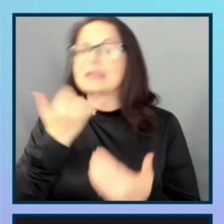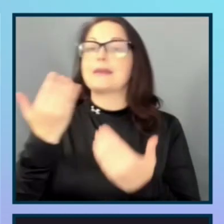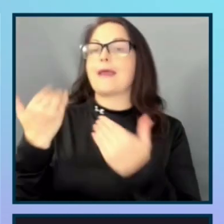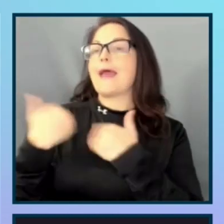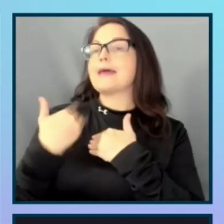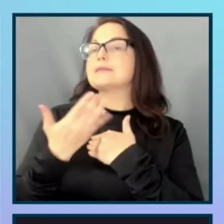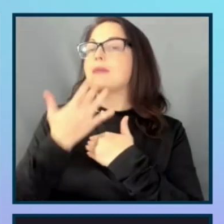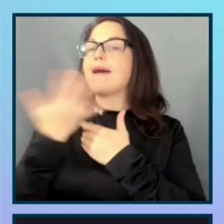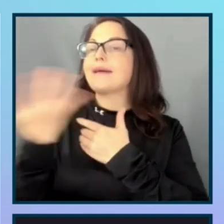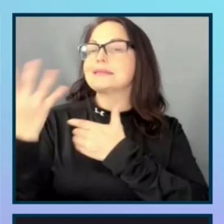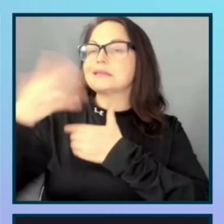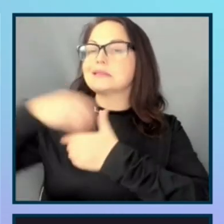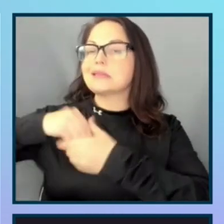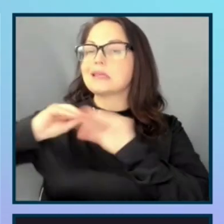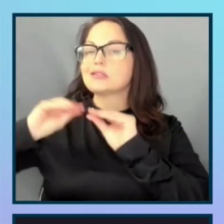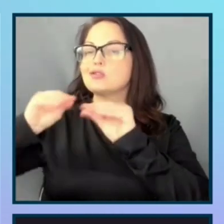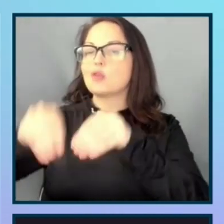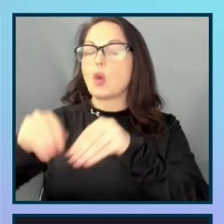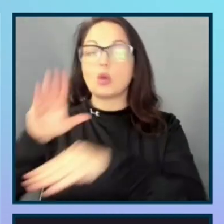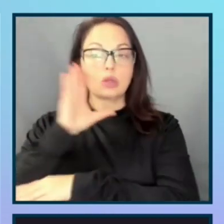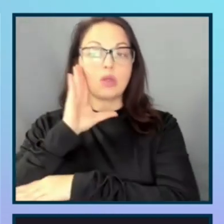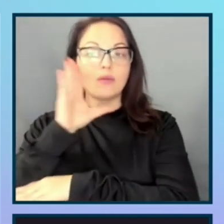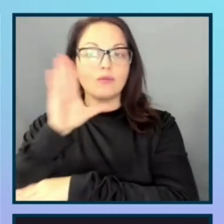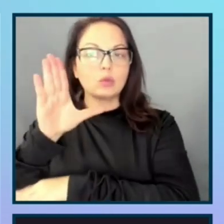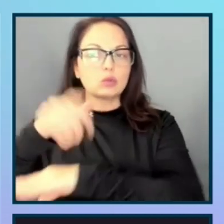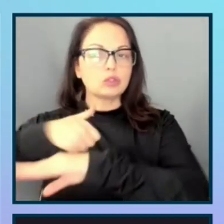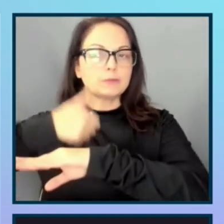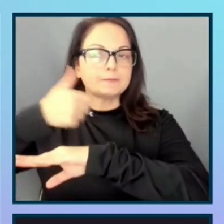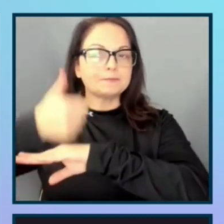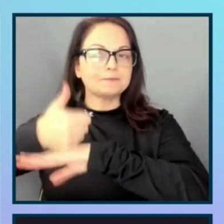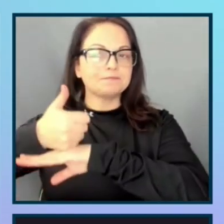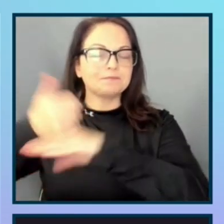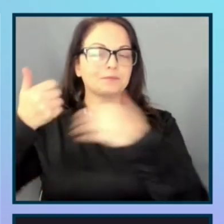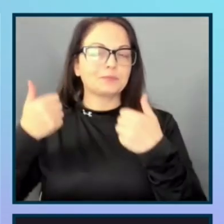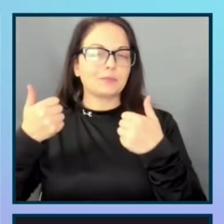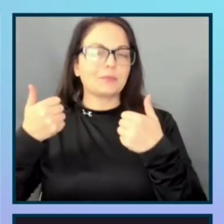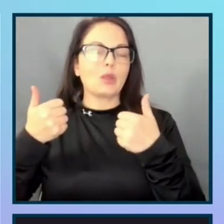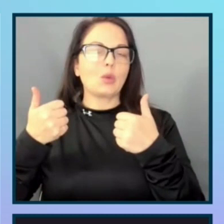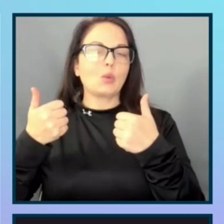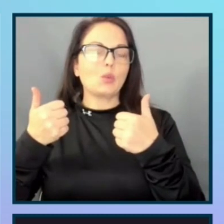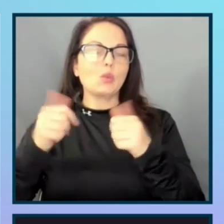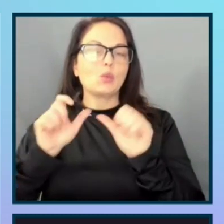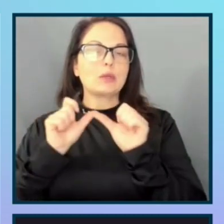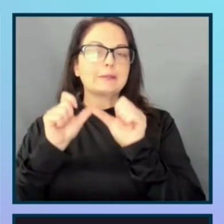then the future it creates will only enshrine that bias even deeper into the system,